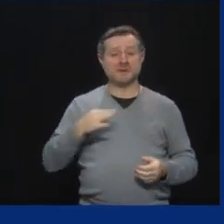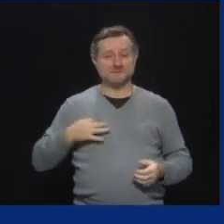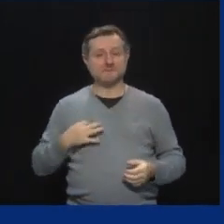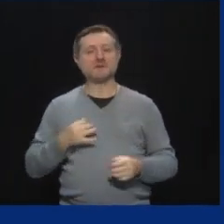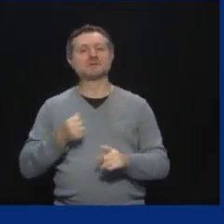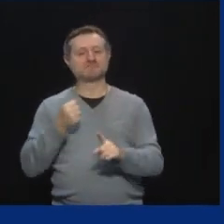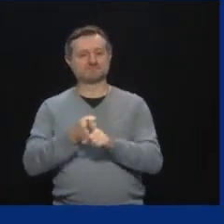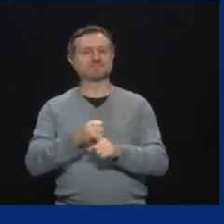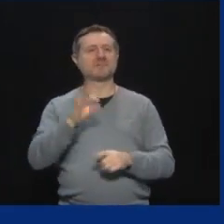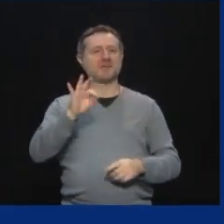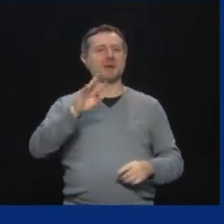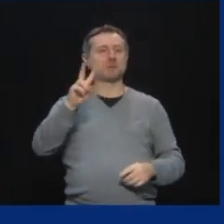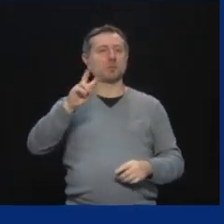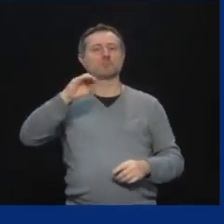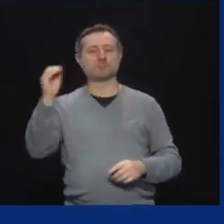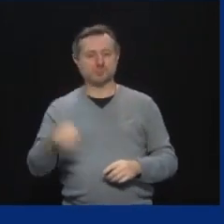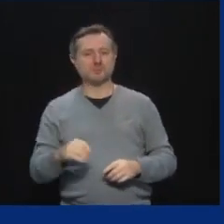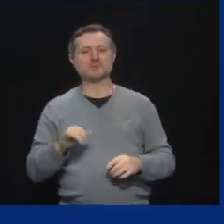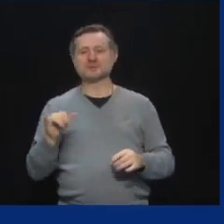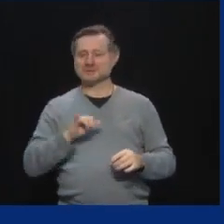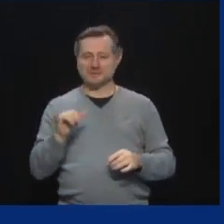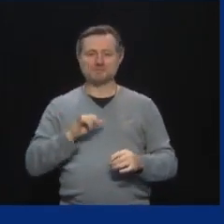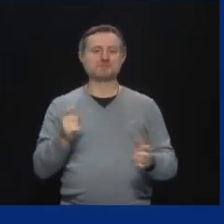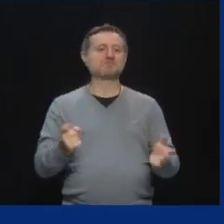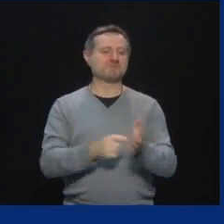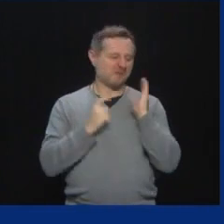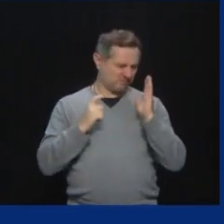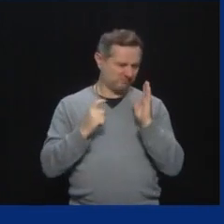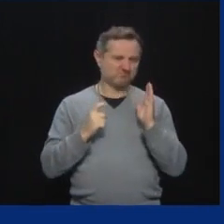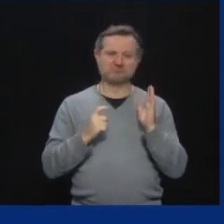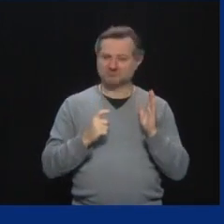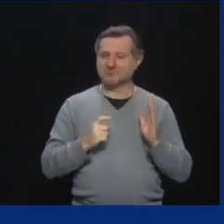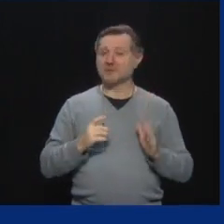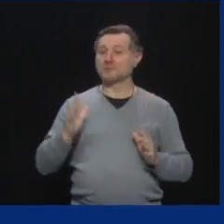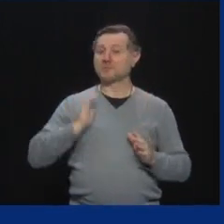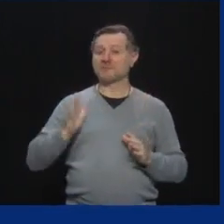the exact date to the mandate and that's up from 71% when I first took